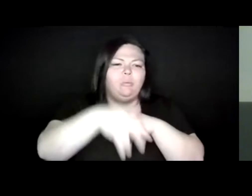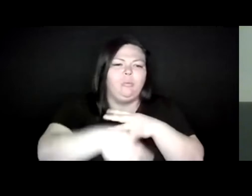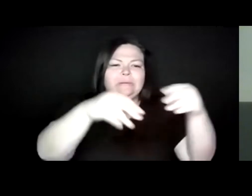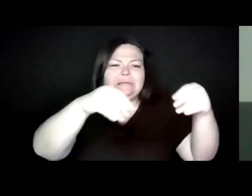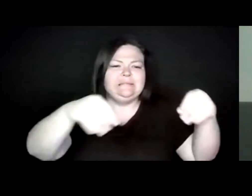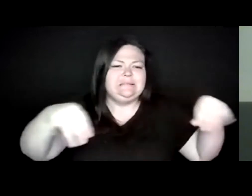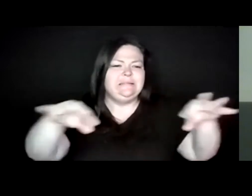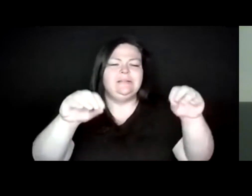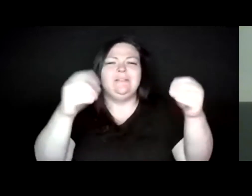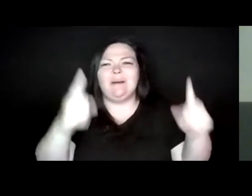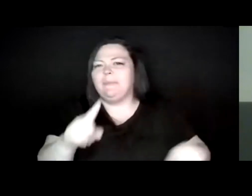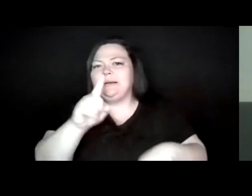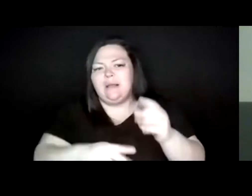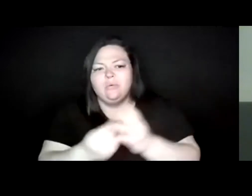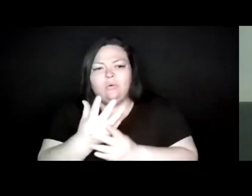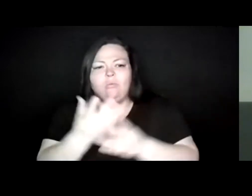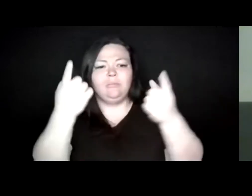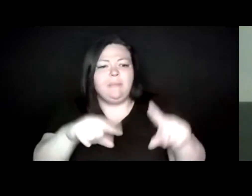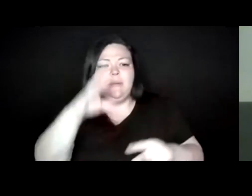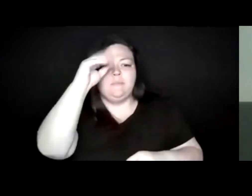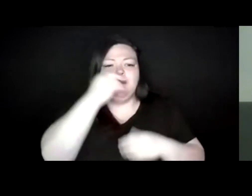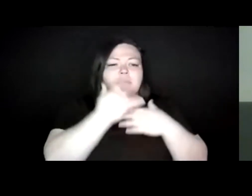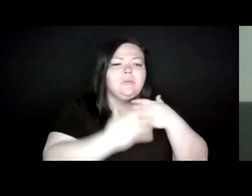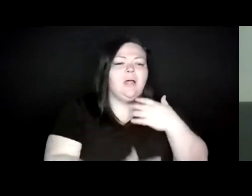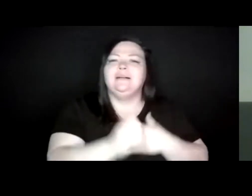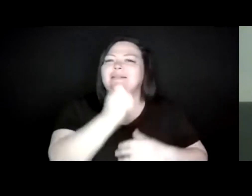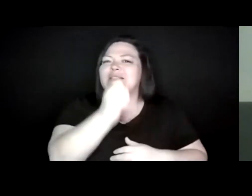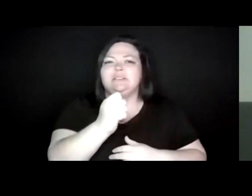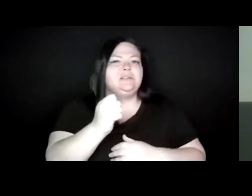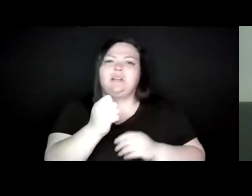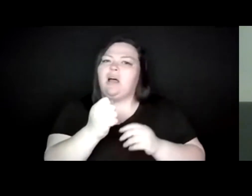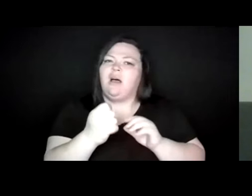so the boy's blood is not betrayal of the boy/